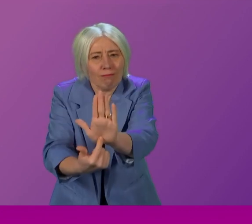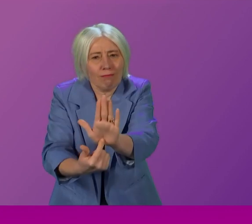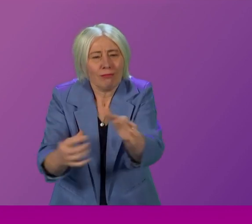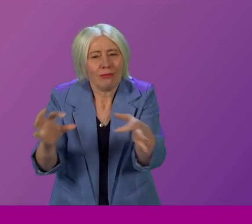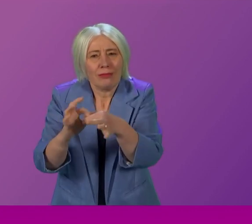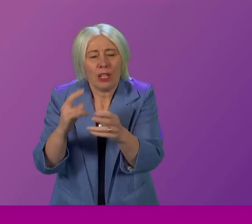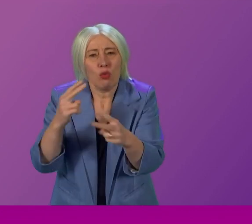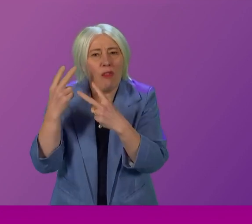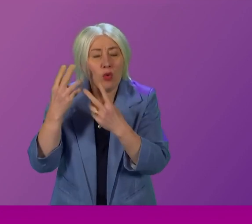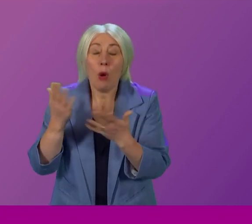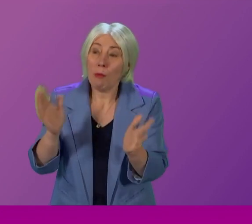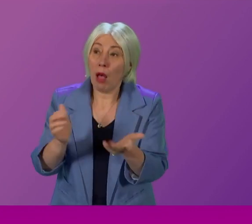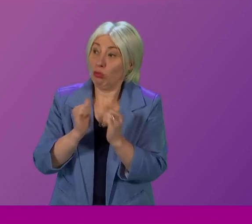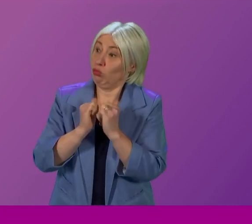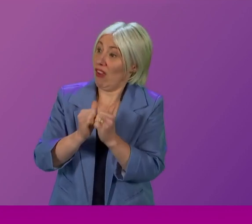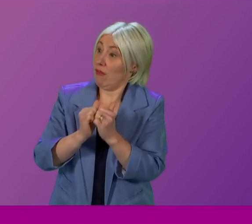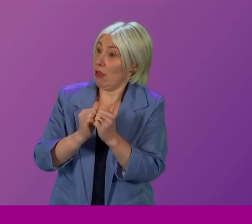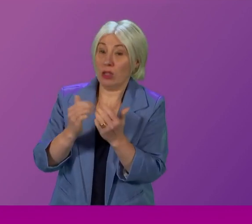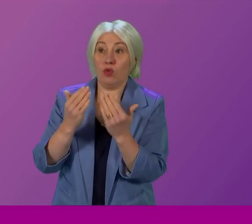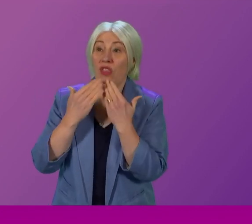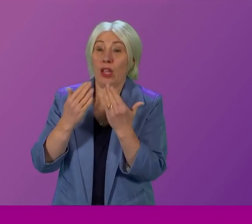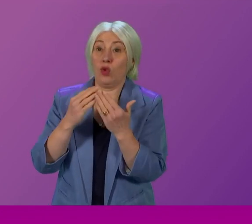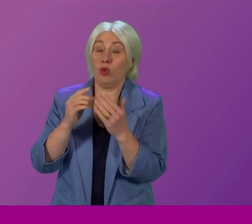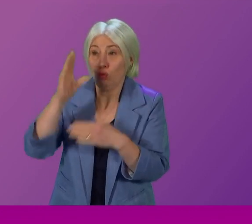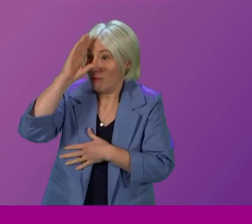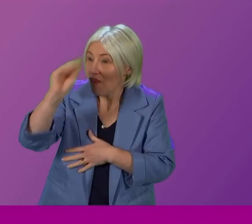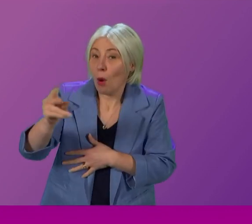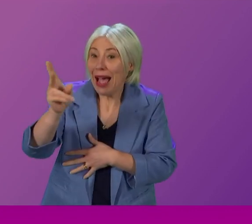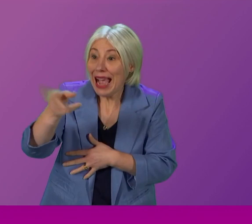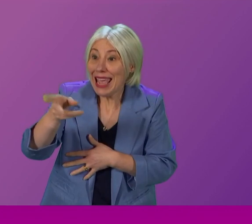but I am grateful for the opportunity to set that out again for Mr Ross.